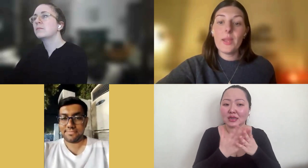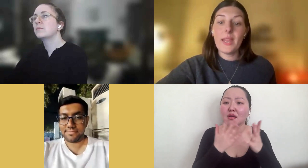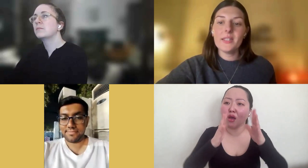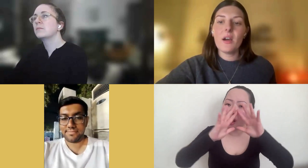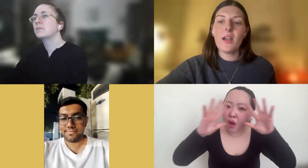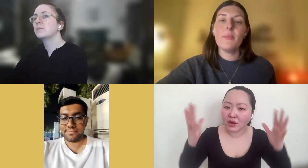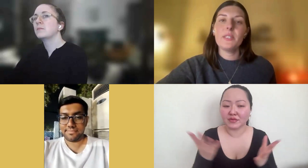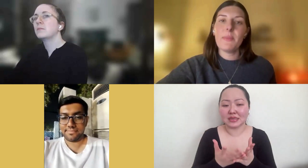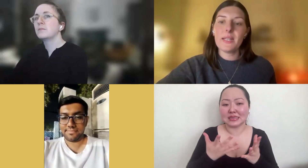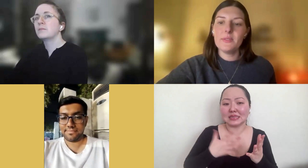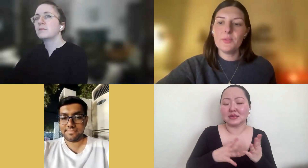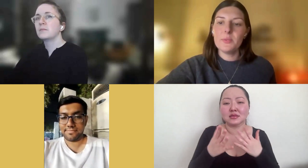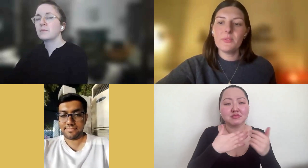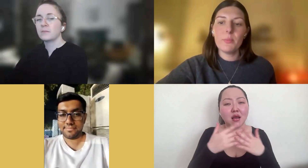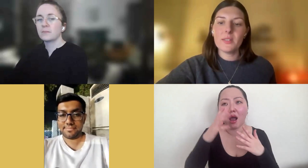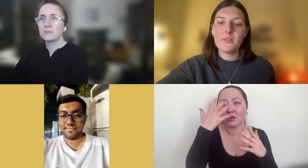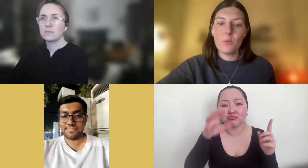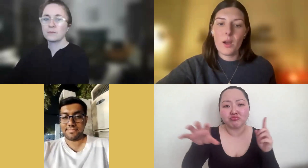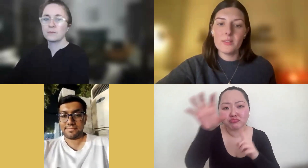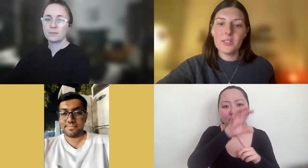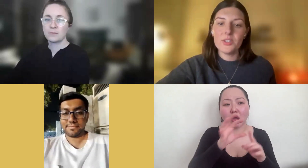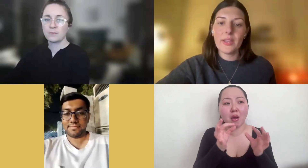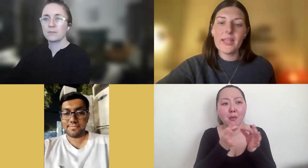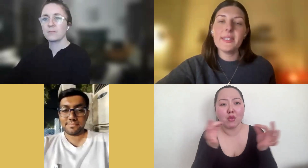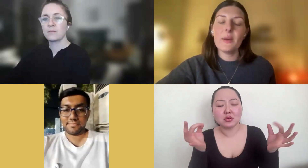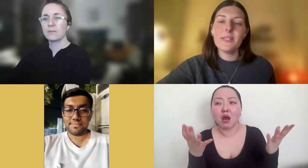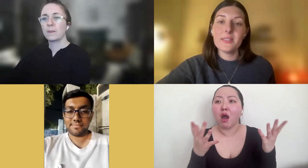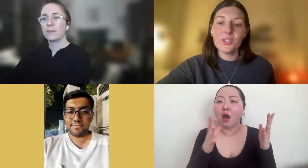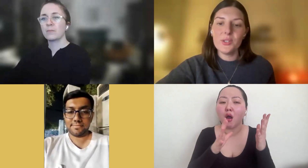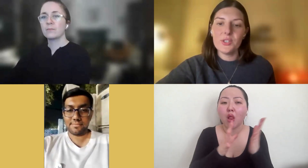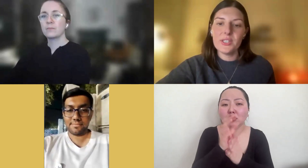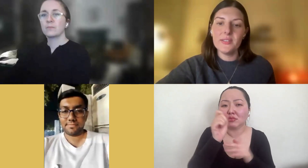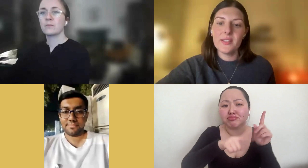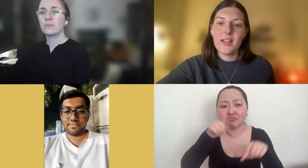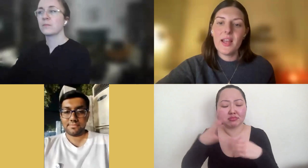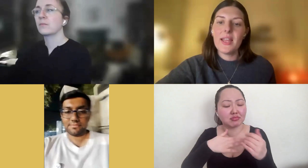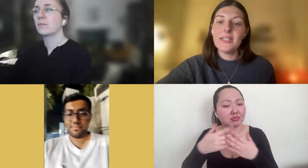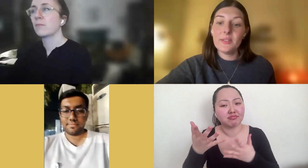are here to highlight the sectors from different parts of the world, showcasing how institutions